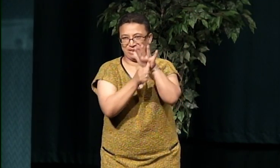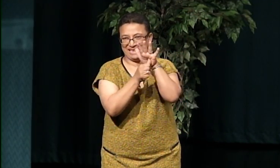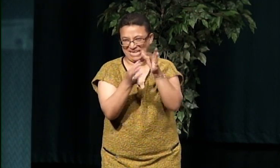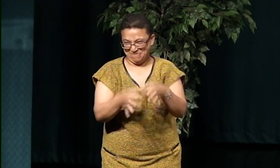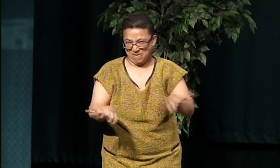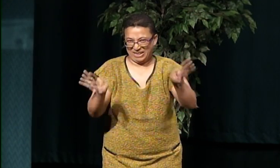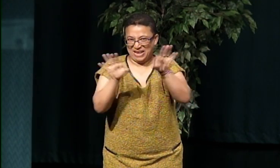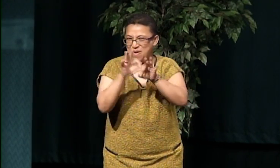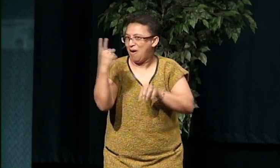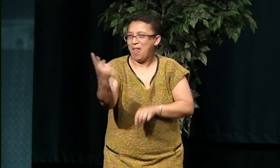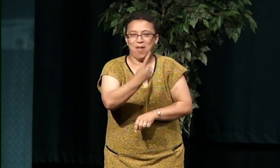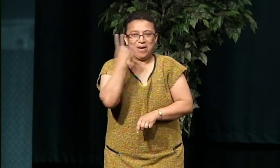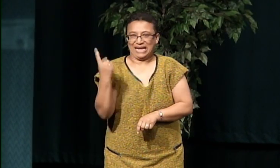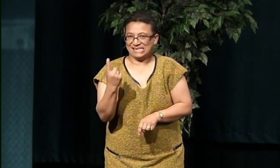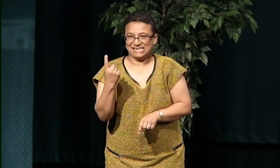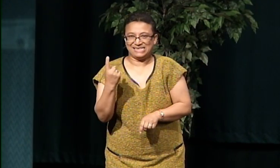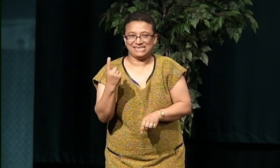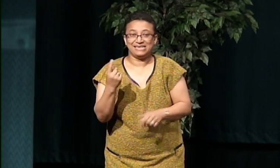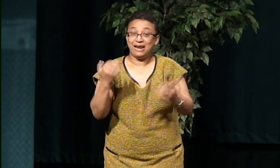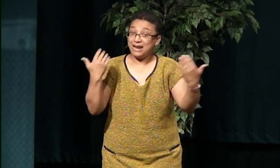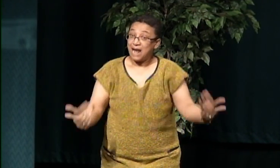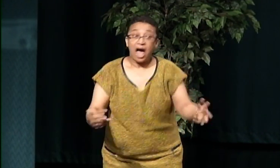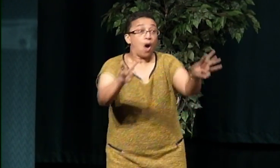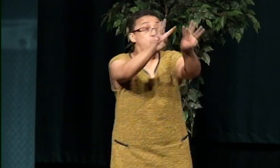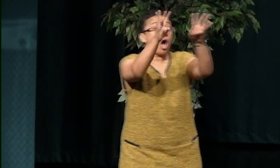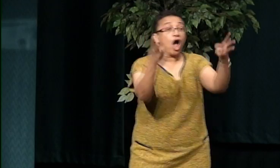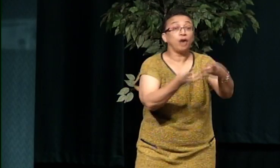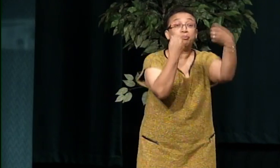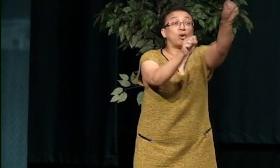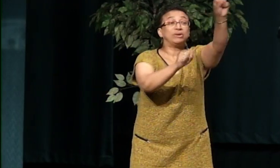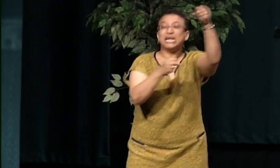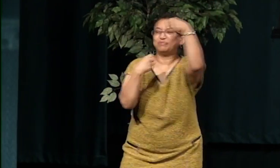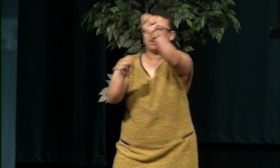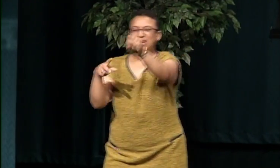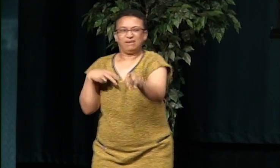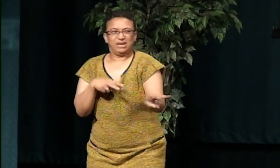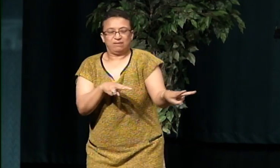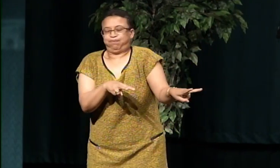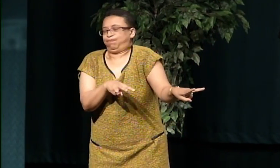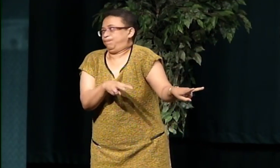It was time to resist. That is something we have to remember.